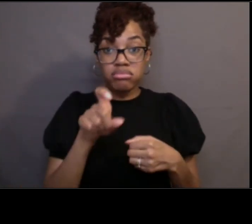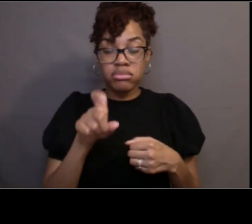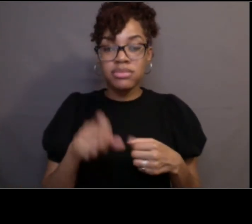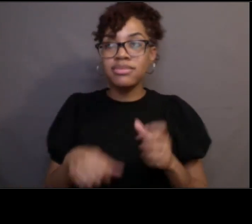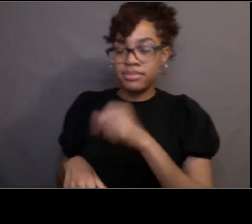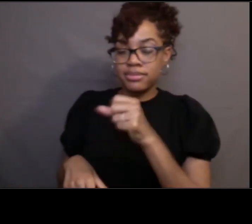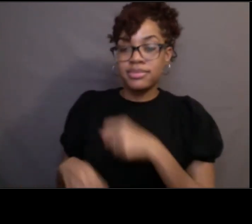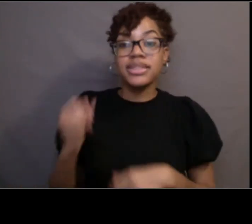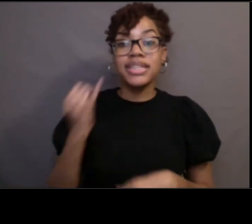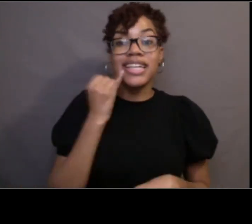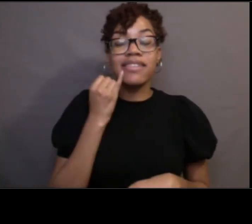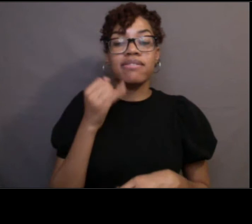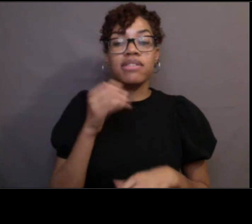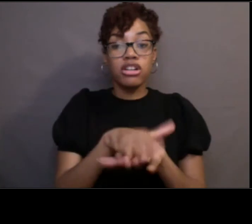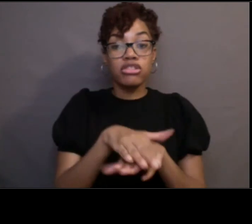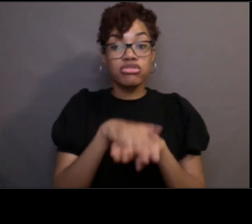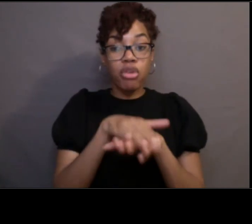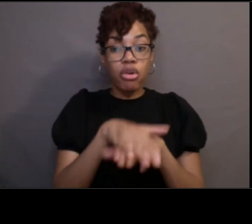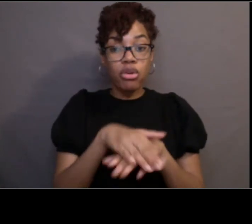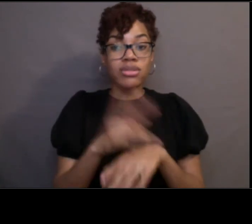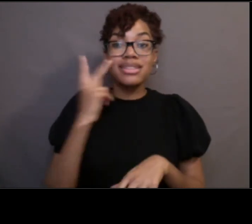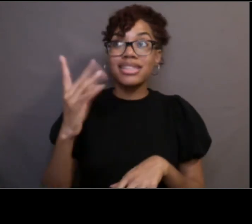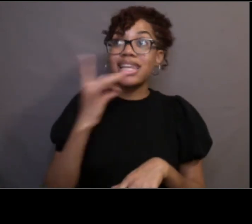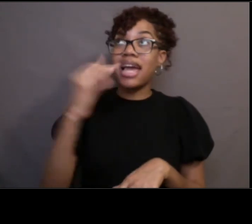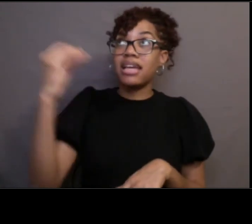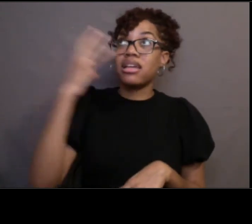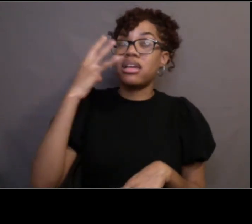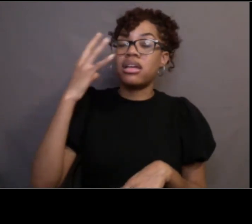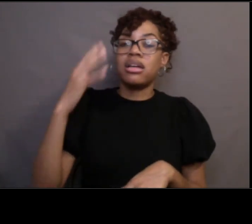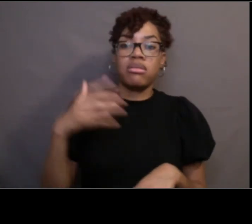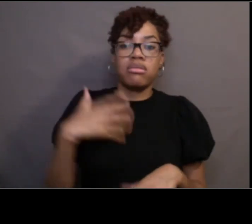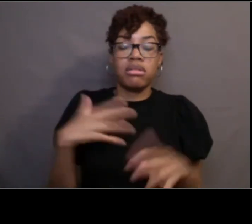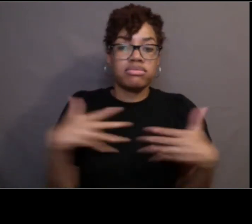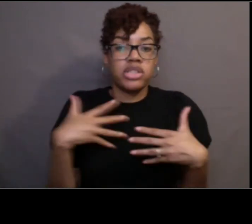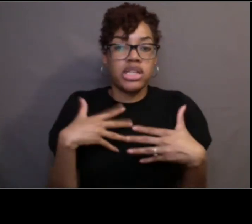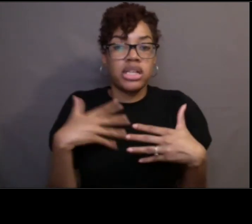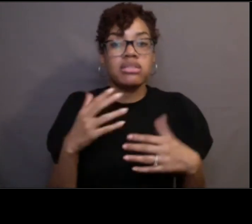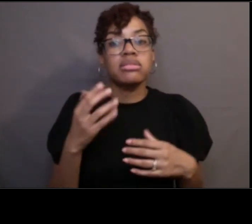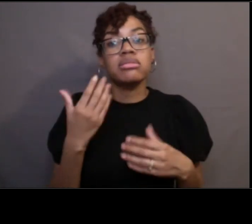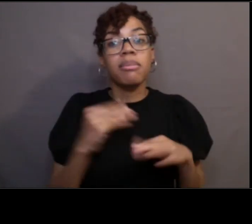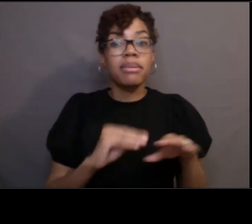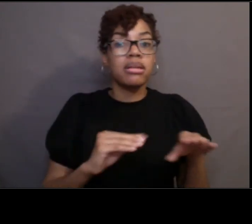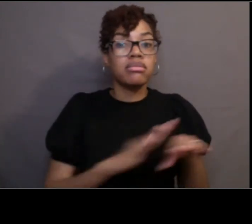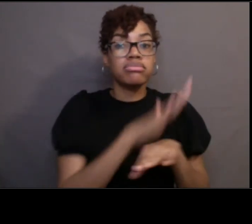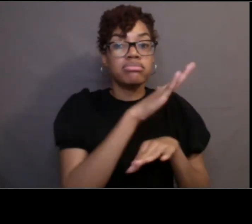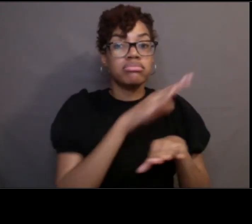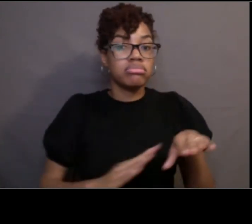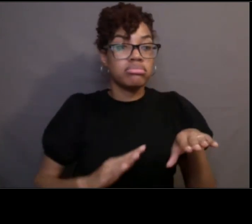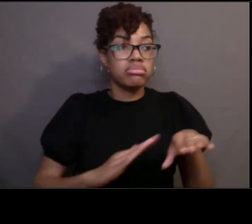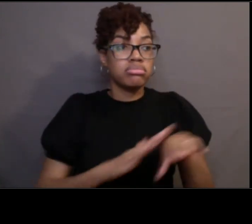so an adult turtle seeing light might get spooked by it. And so they might come onto the beach. There might be some really bright lights,